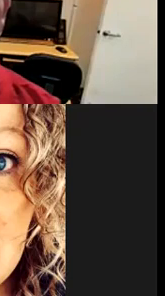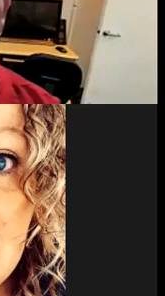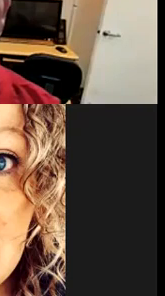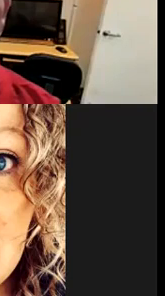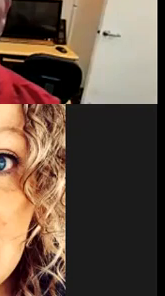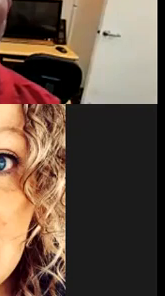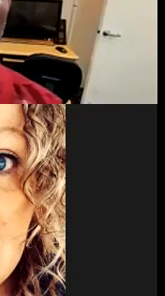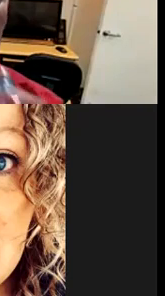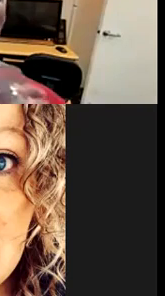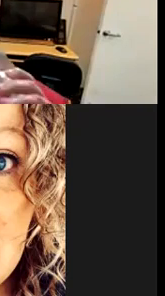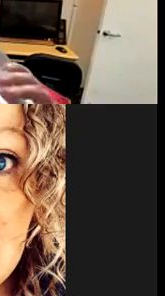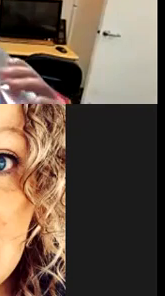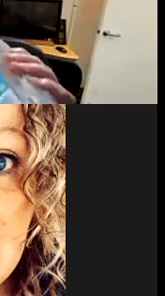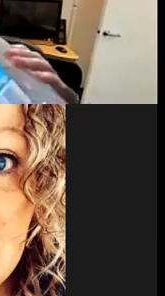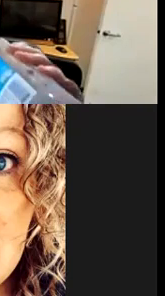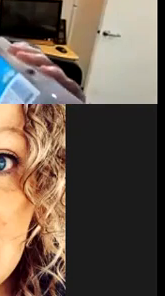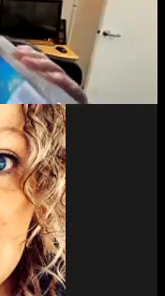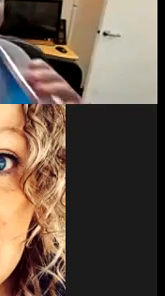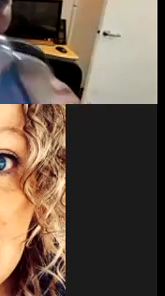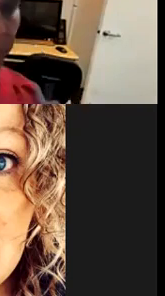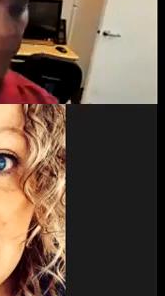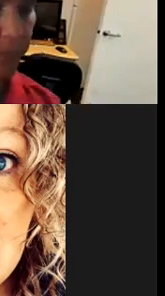LOOK AT WHAT TYPES OF BULBS MAY BE AVAILABLE FOR A